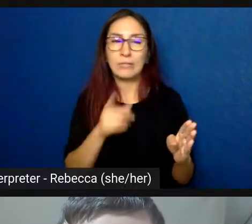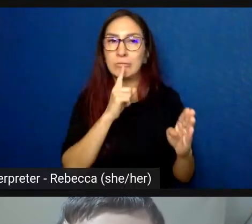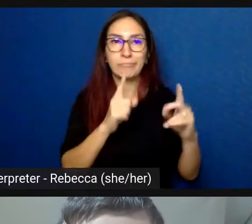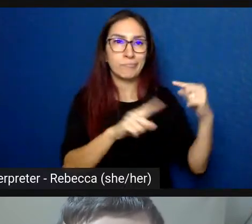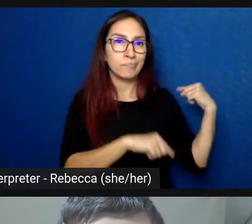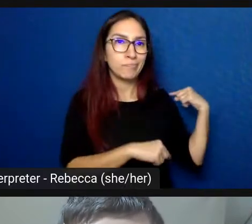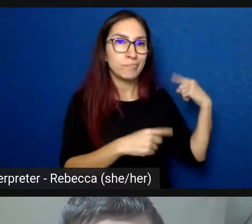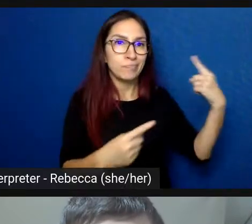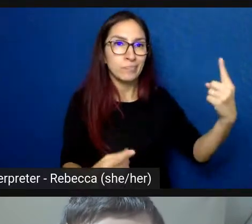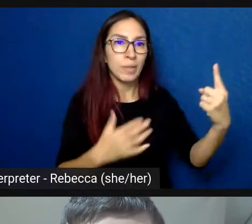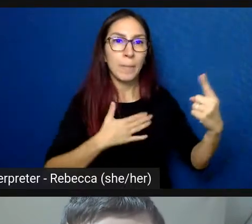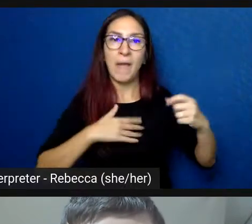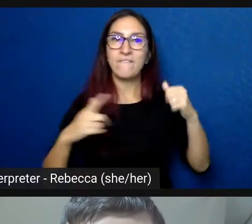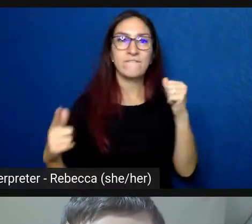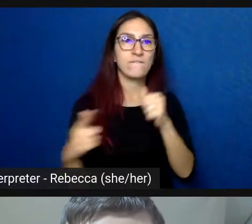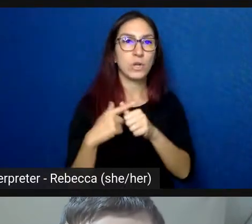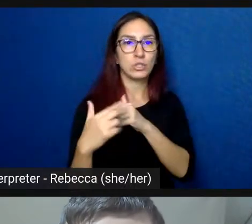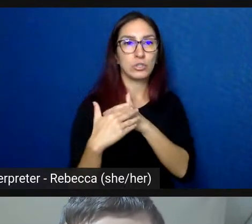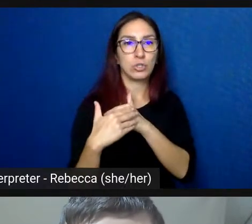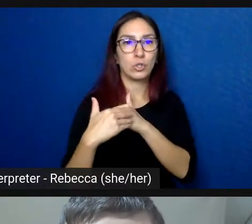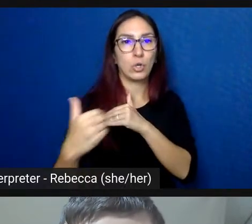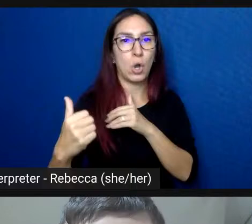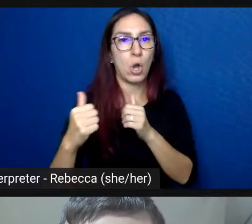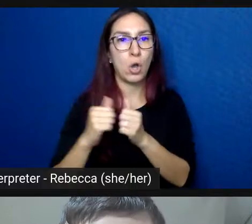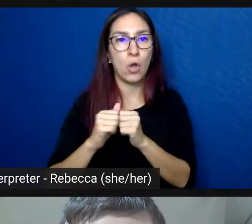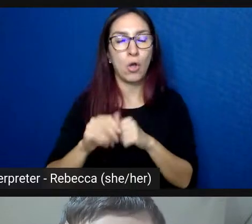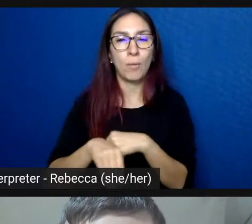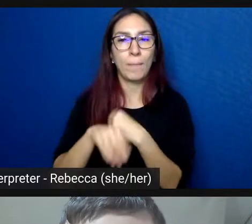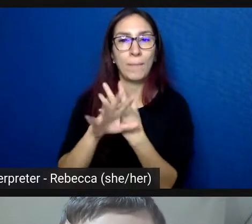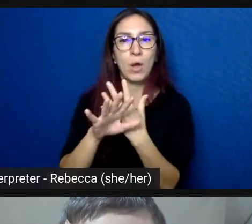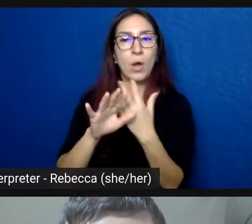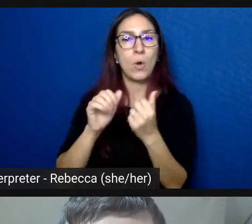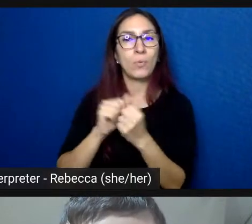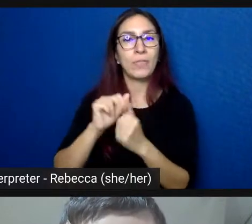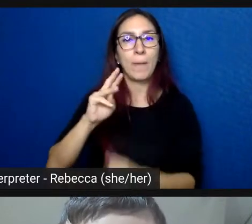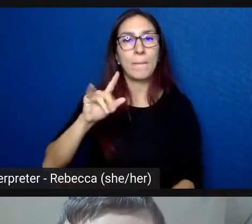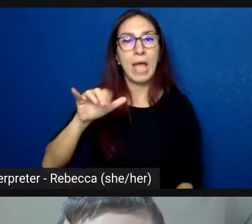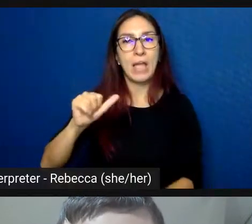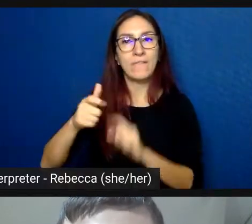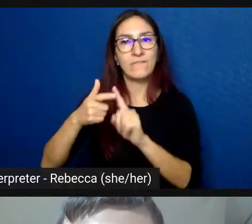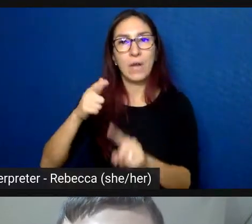experience from the perspective of a totally blind screen reader user.